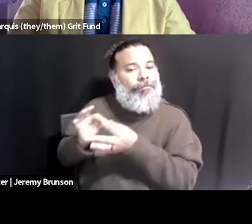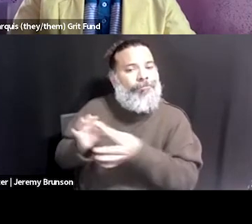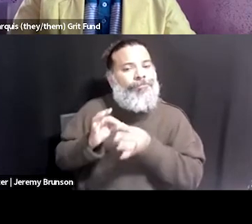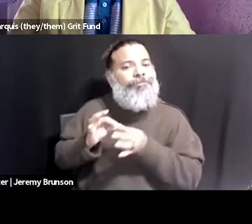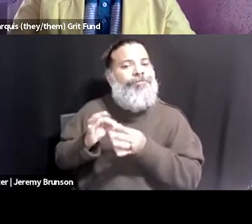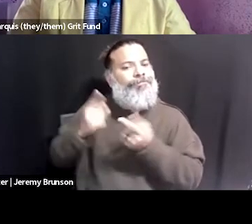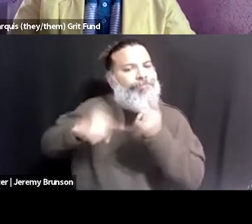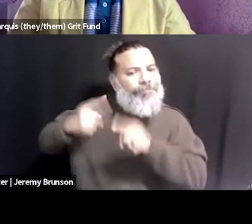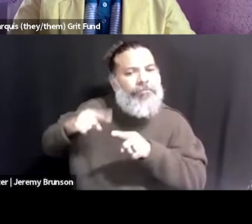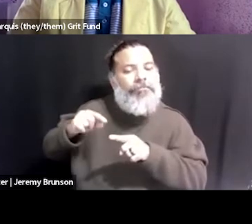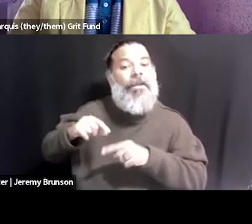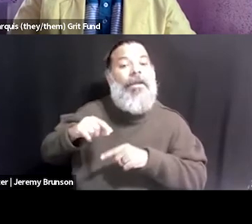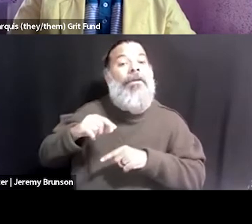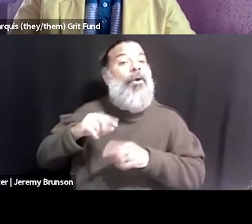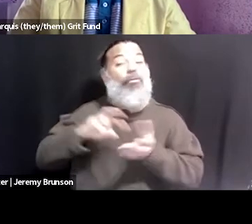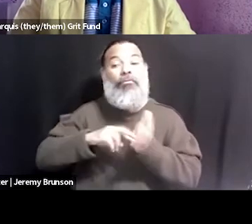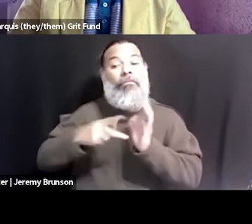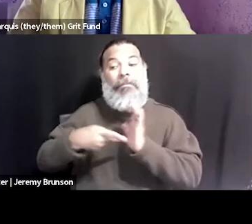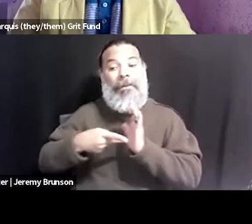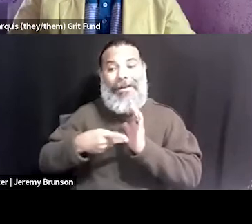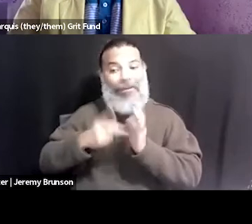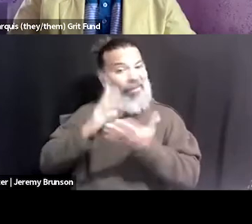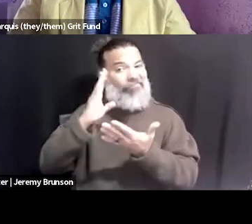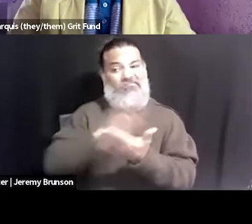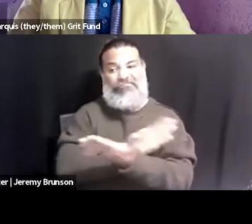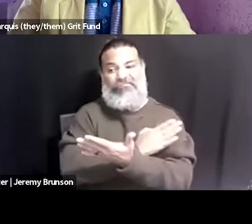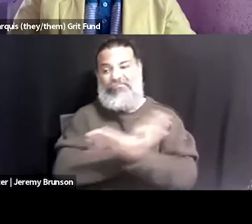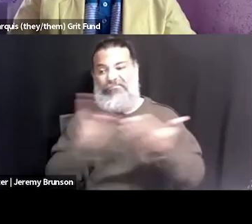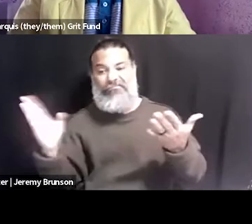So really just the gamut of project proposals.